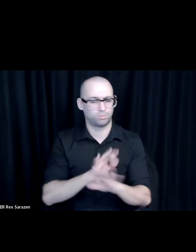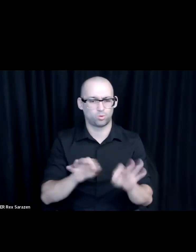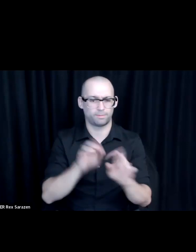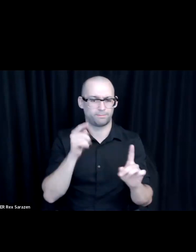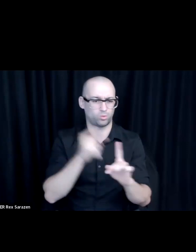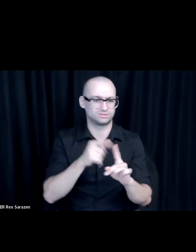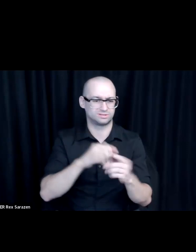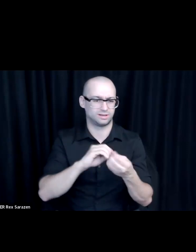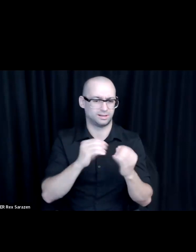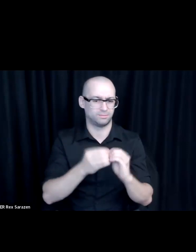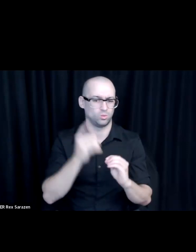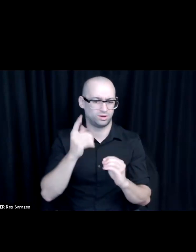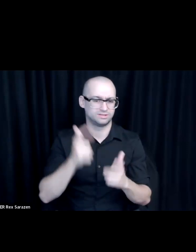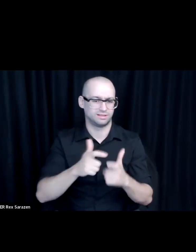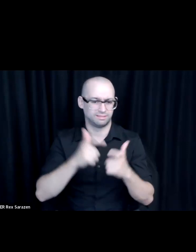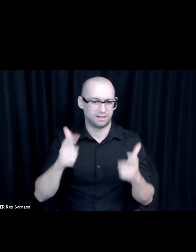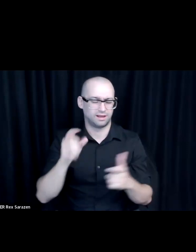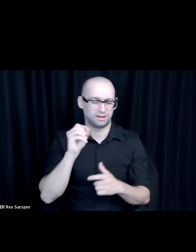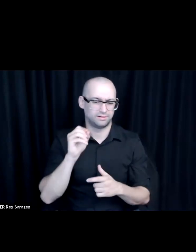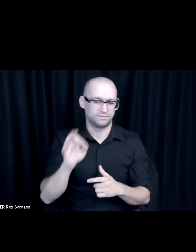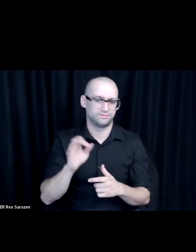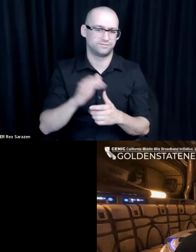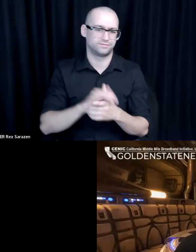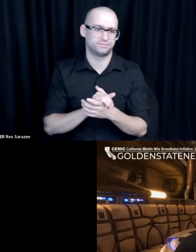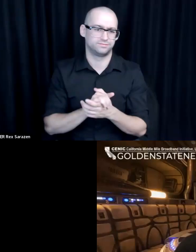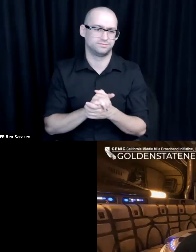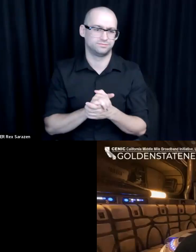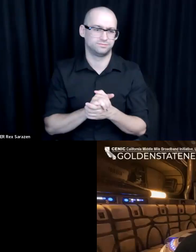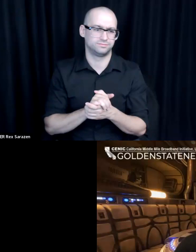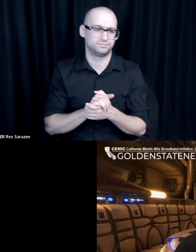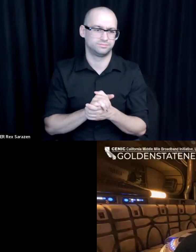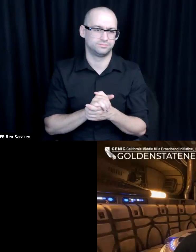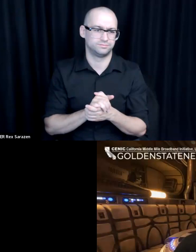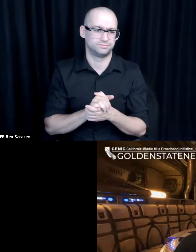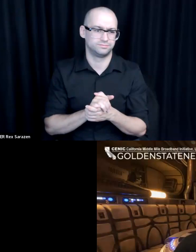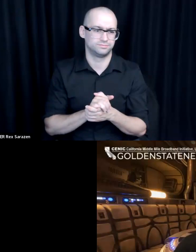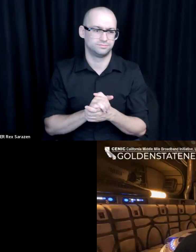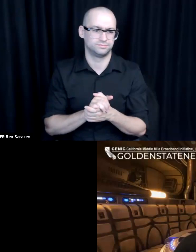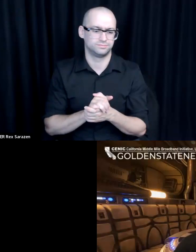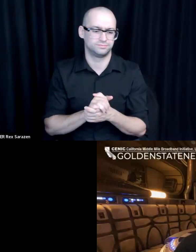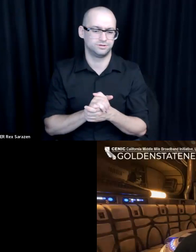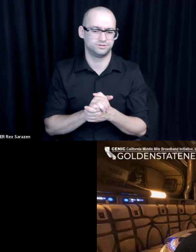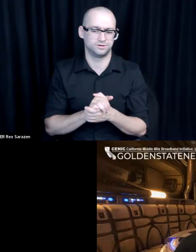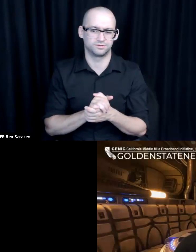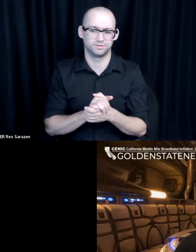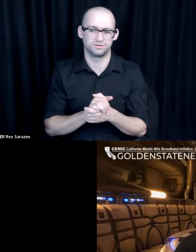there is a lot of folks and entities from the federal government to state government, and then